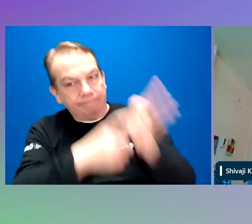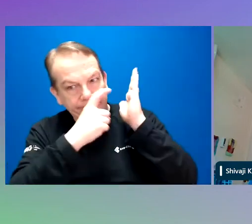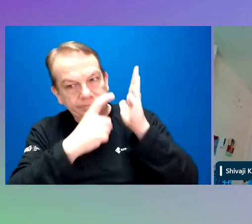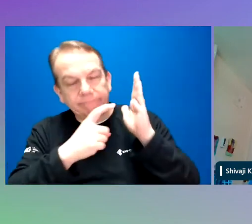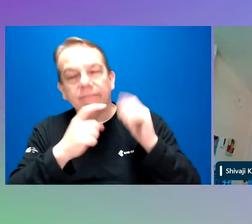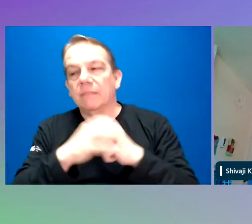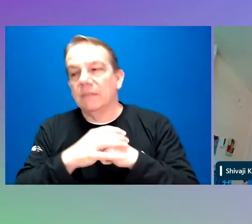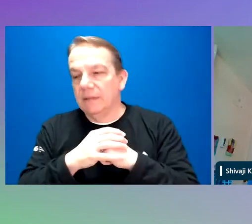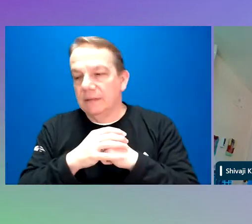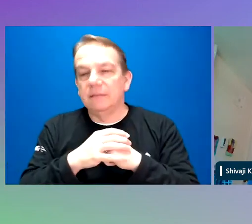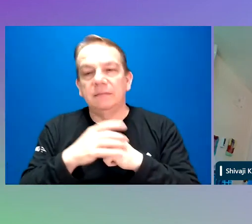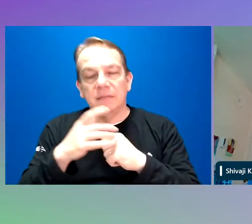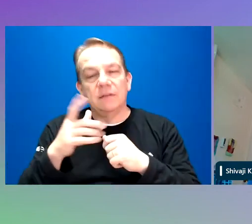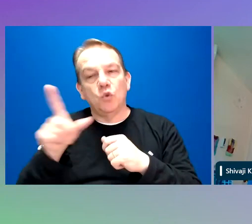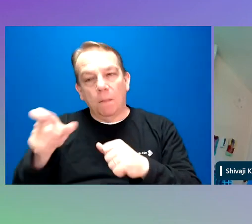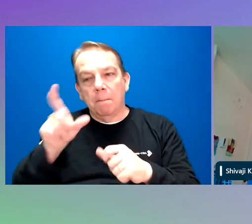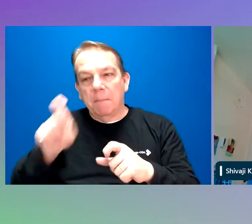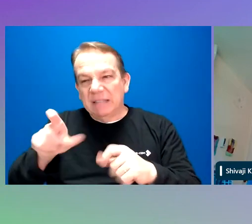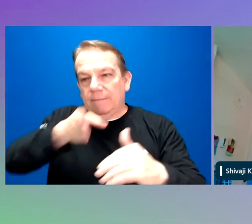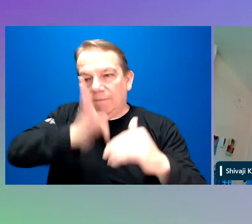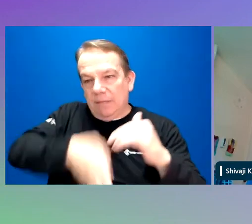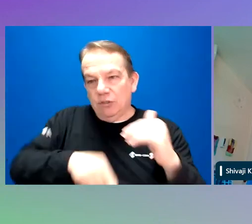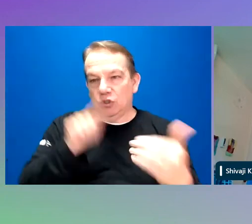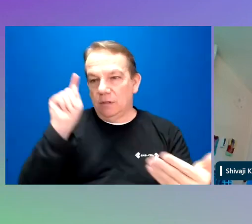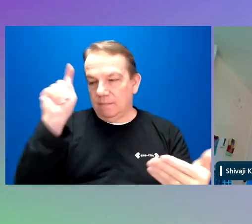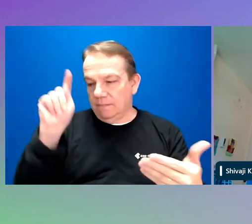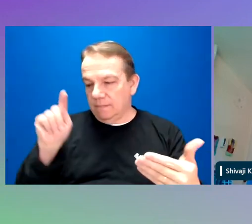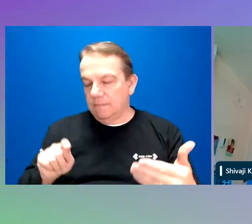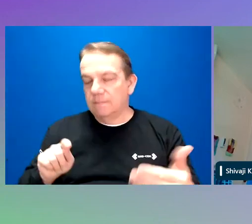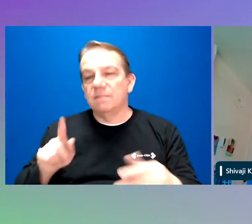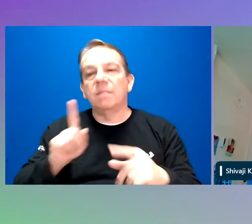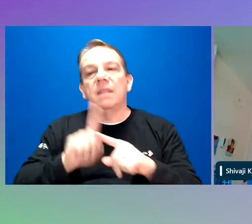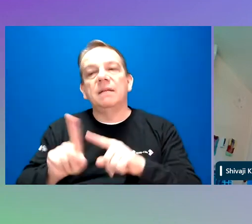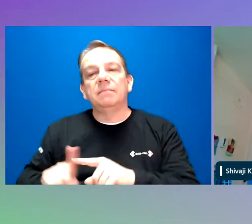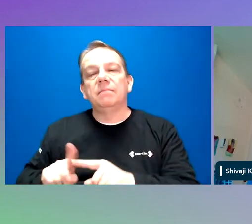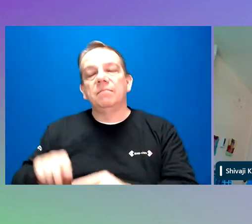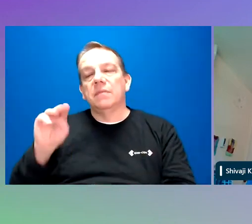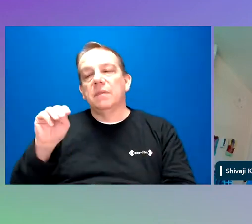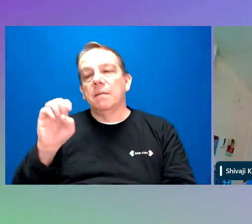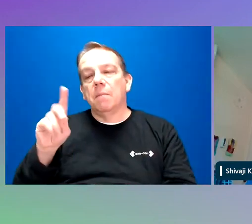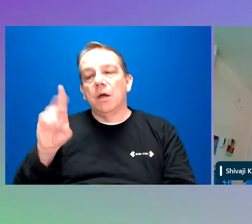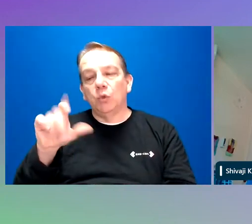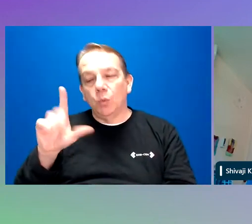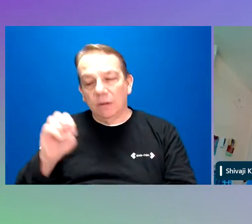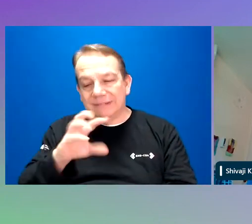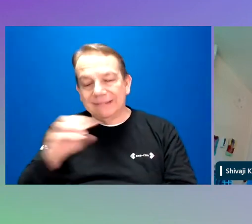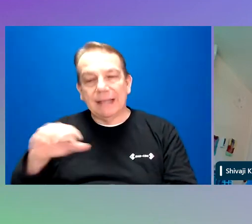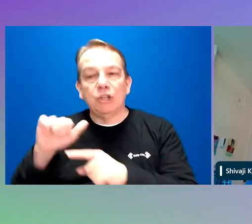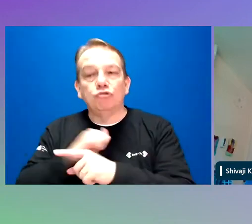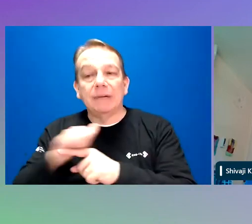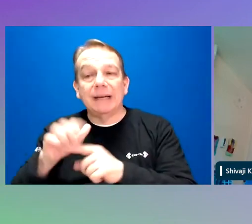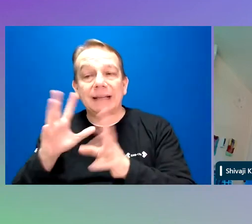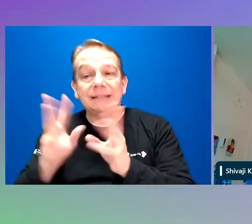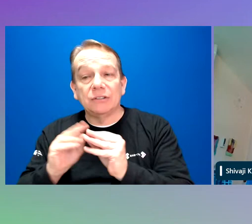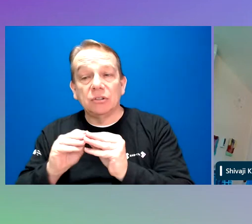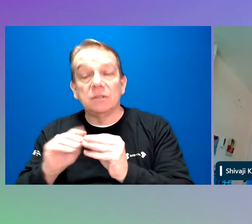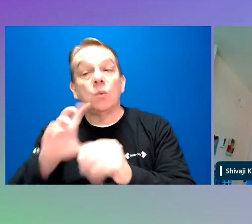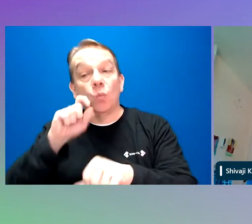um modules and training sessions